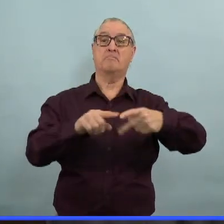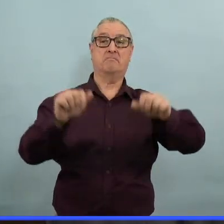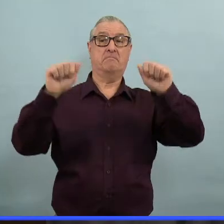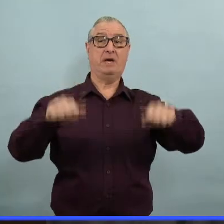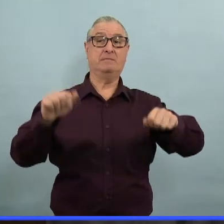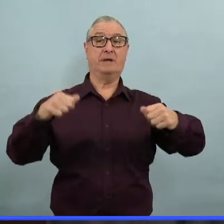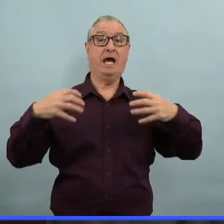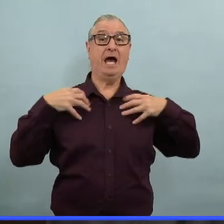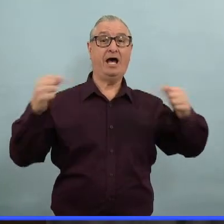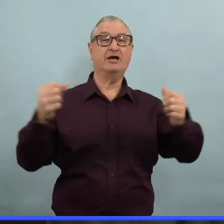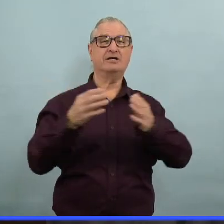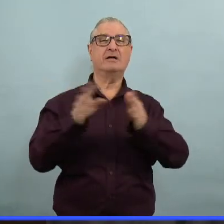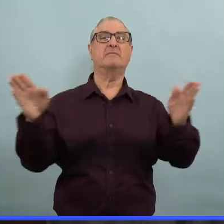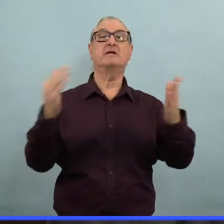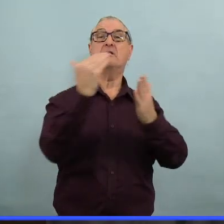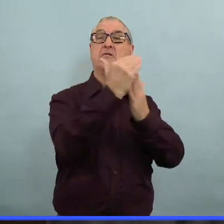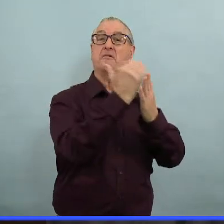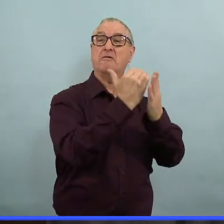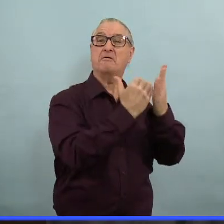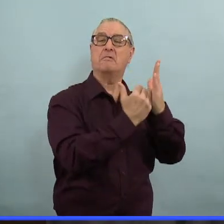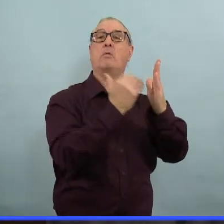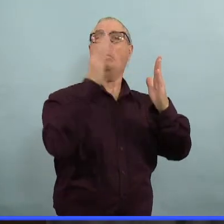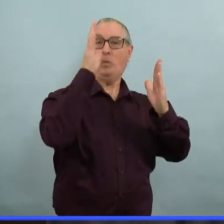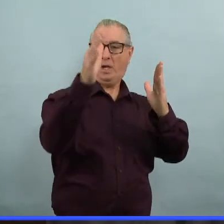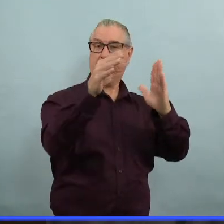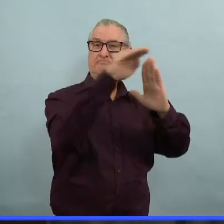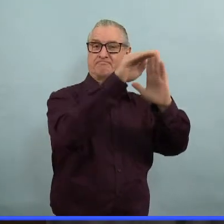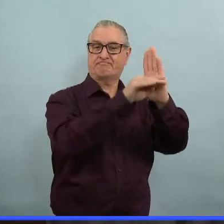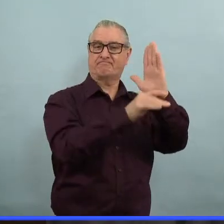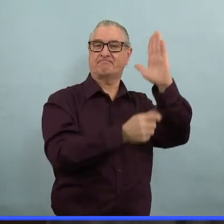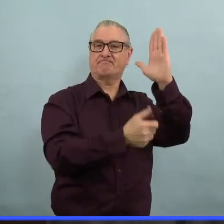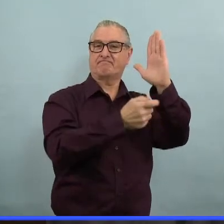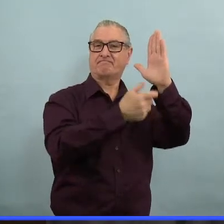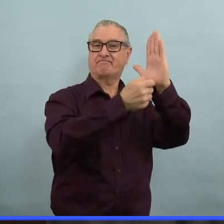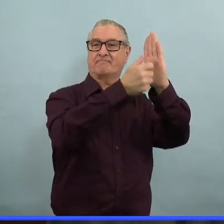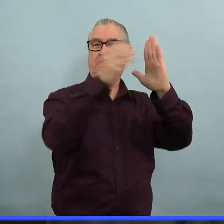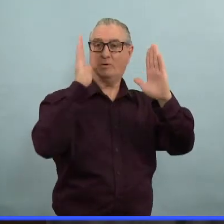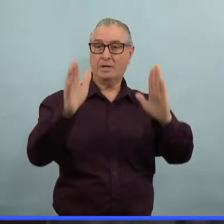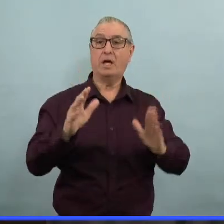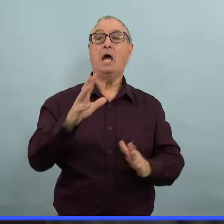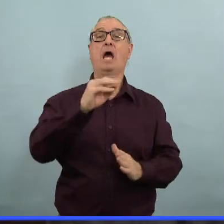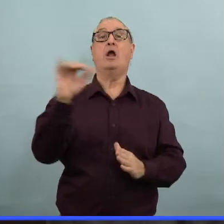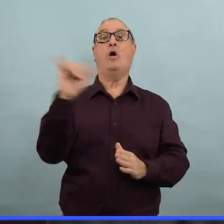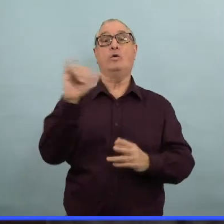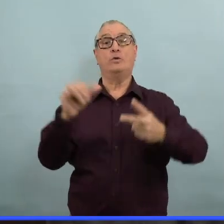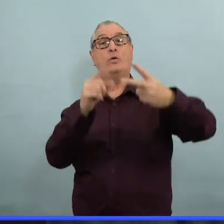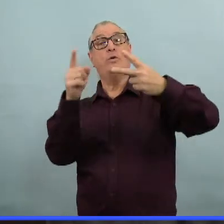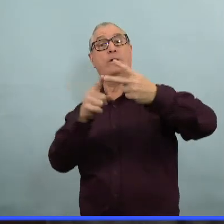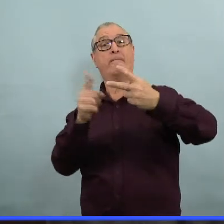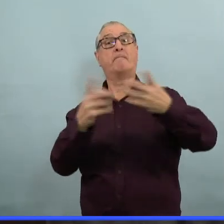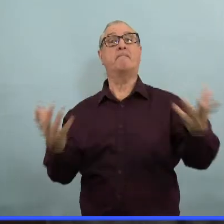and secondly more financial supports for businesses and the arts and culture sector